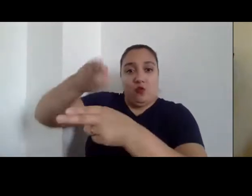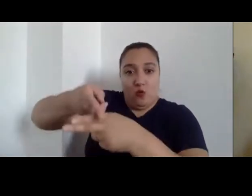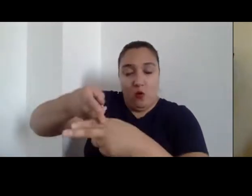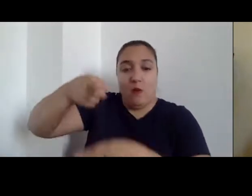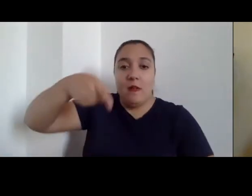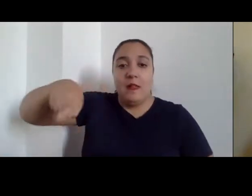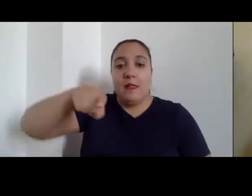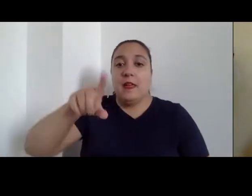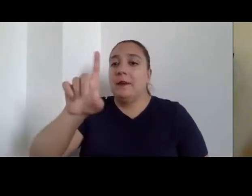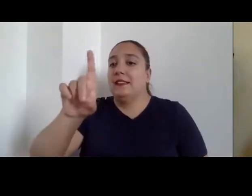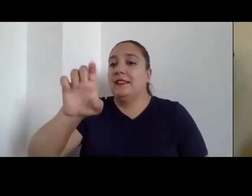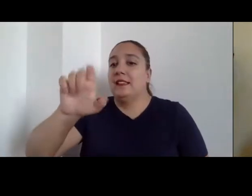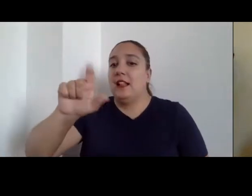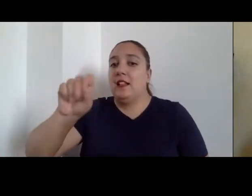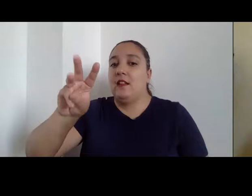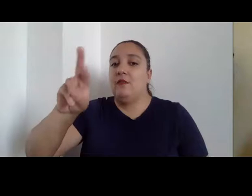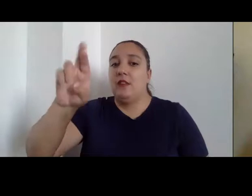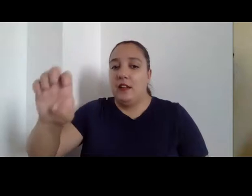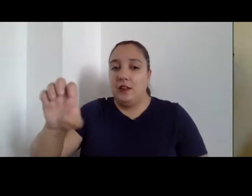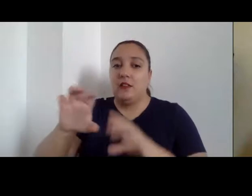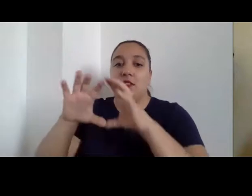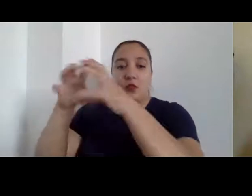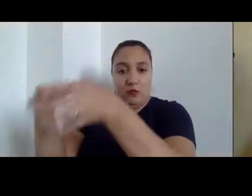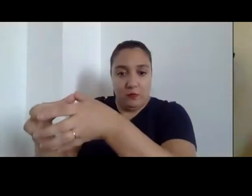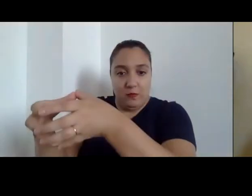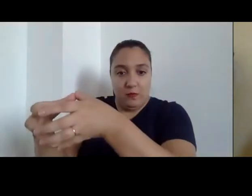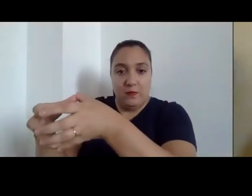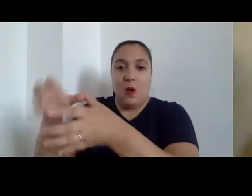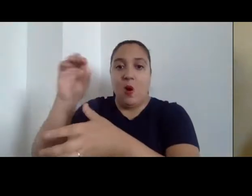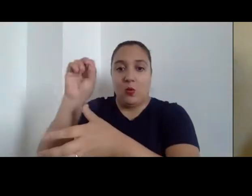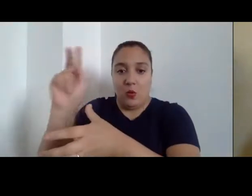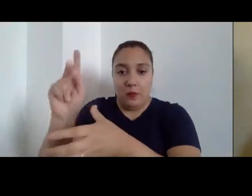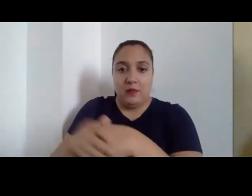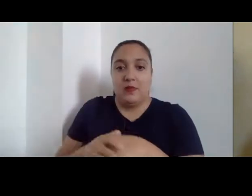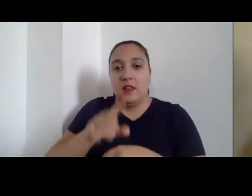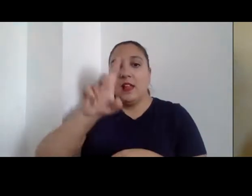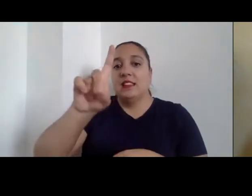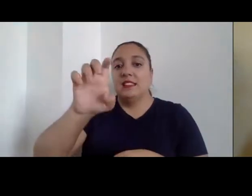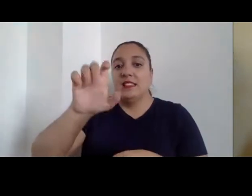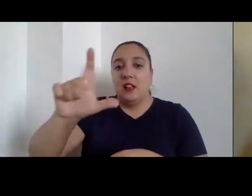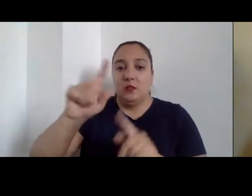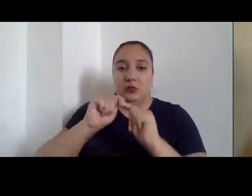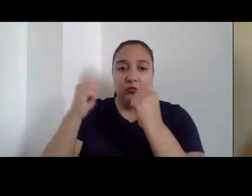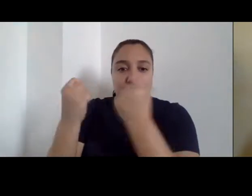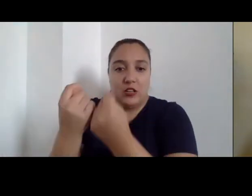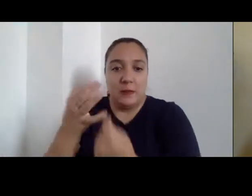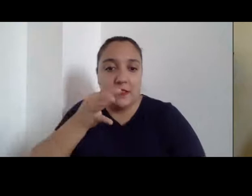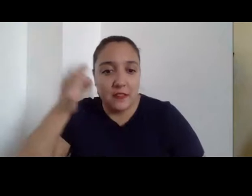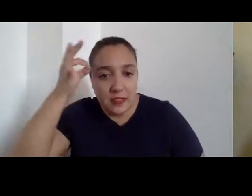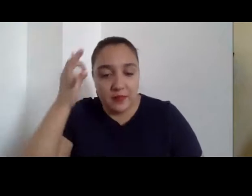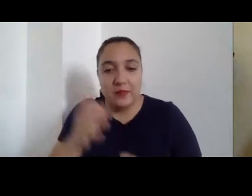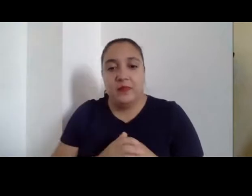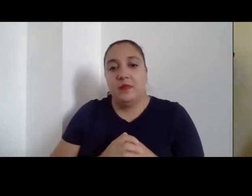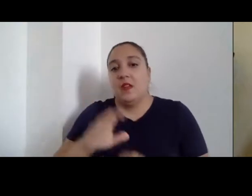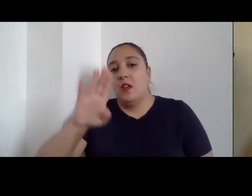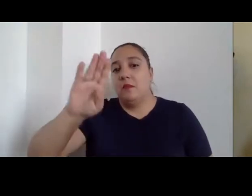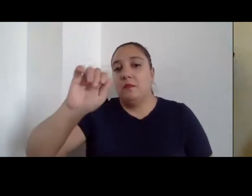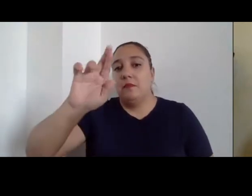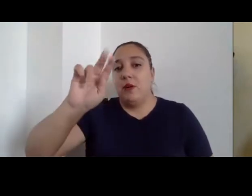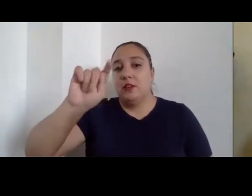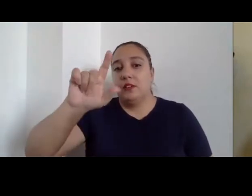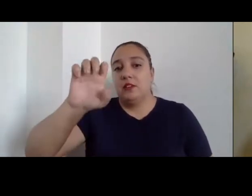Delaware tribe of Indians, Bartlesville, Oklahoma, Muncie bridge, Bowler, Wisconsin and